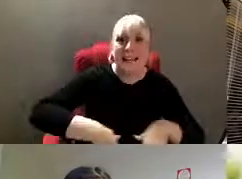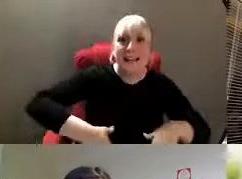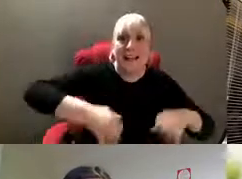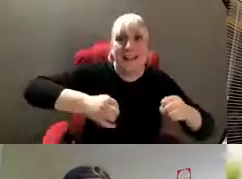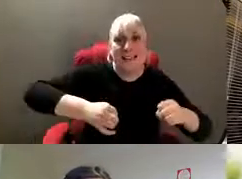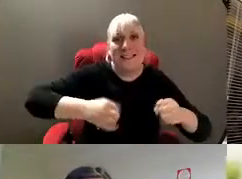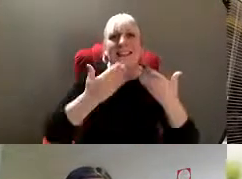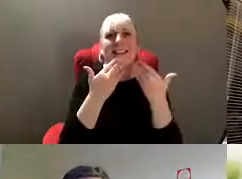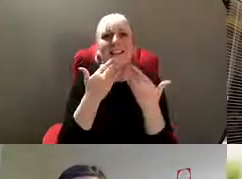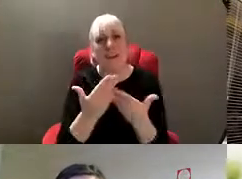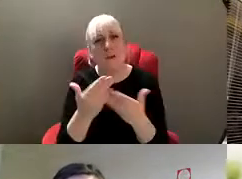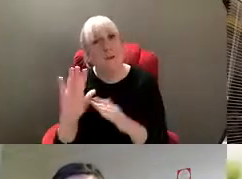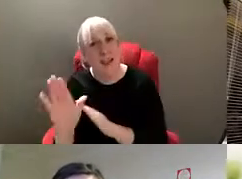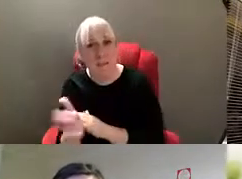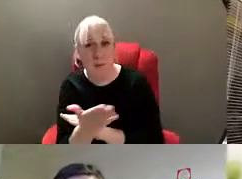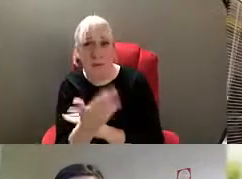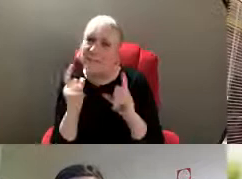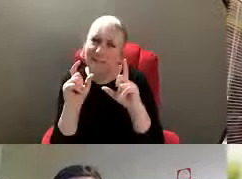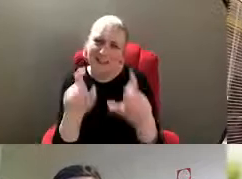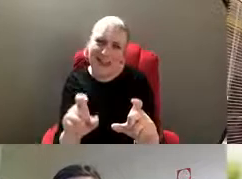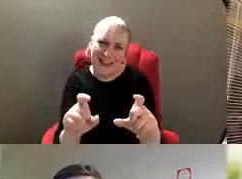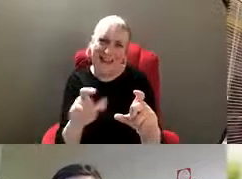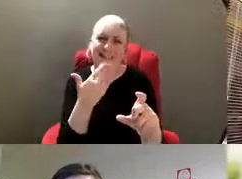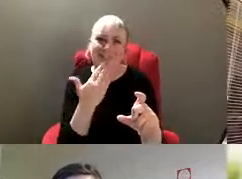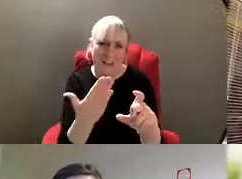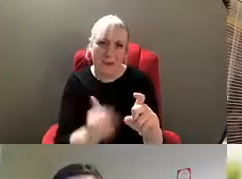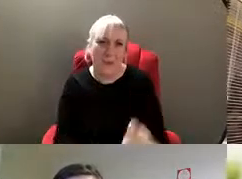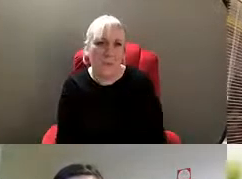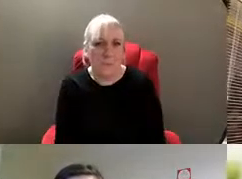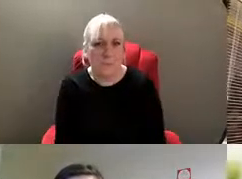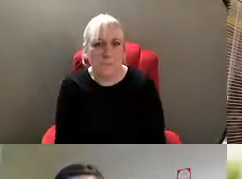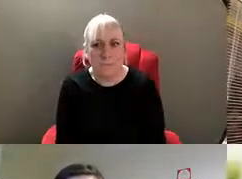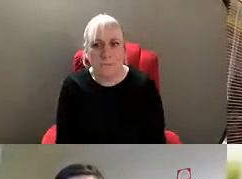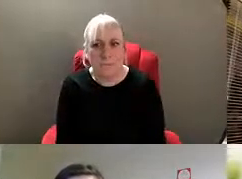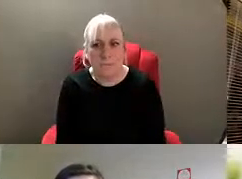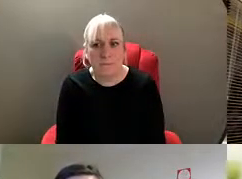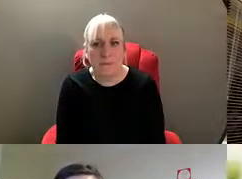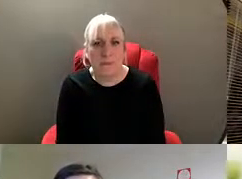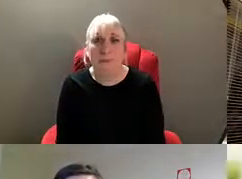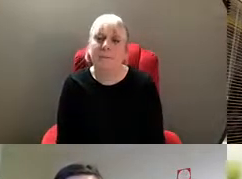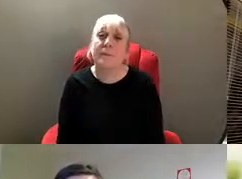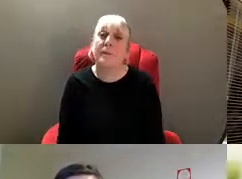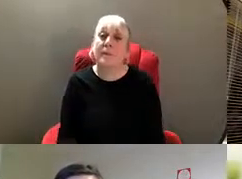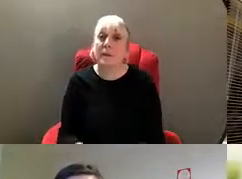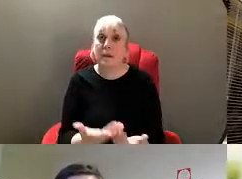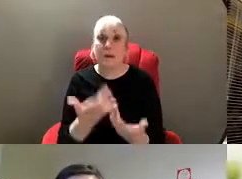so much for everyone for staying with us today um so what we will do afterwards is